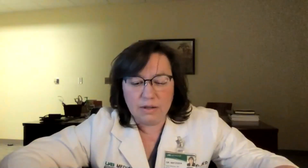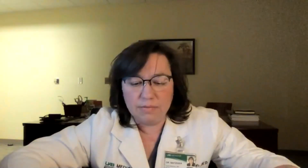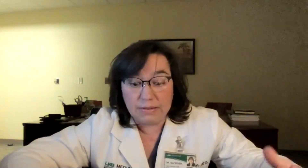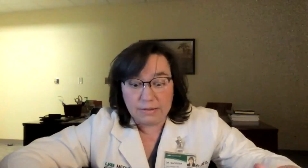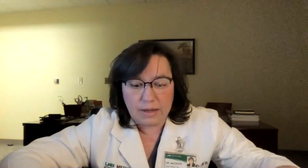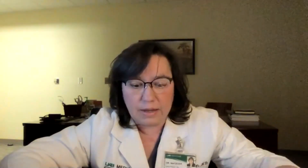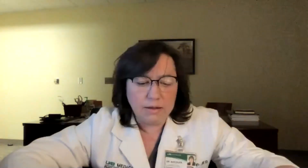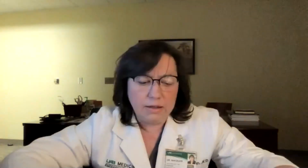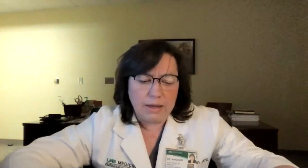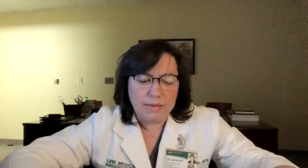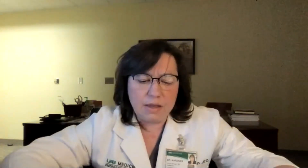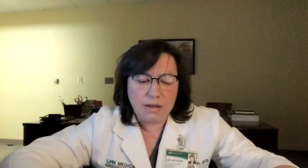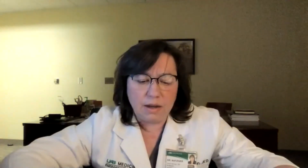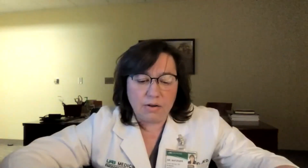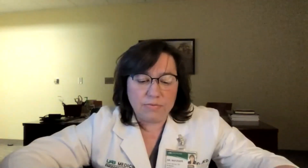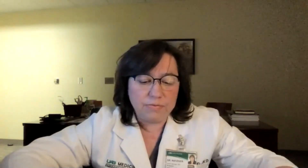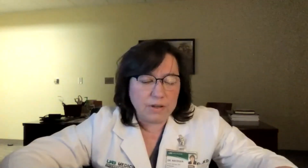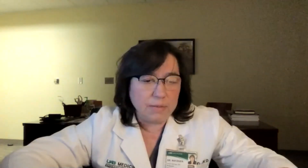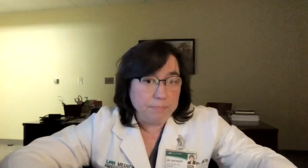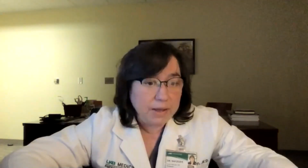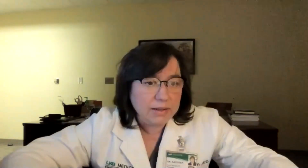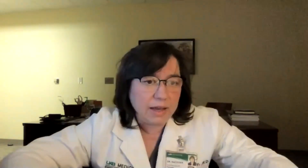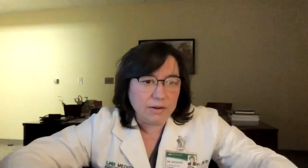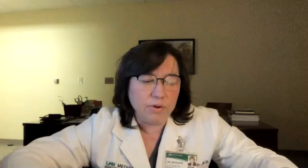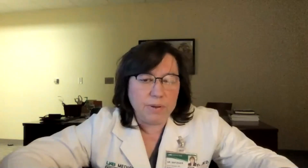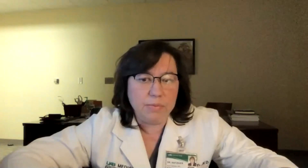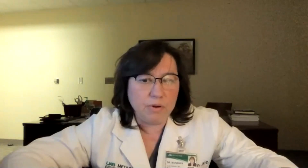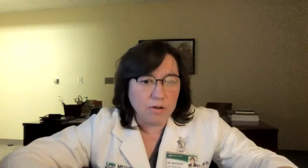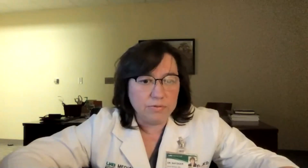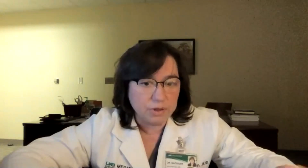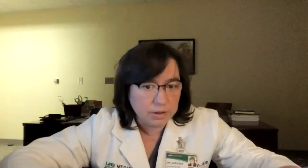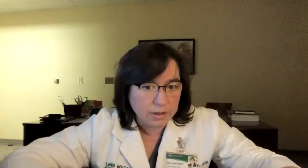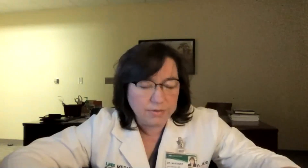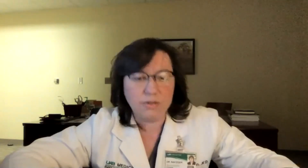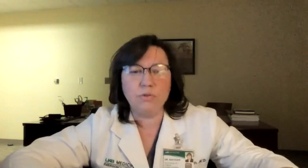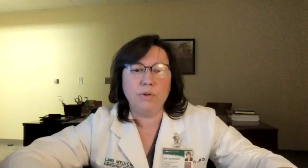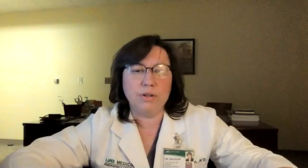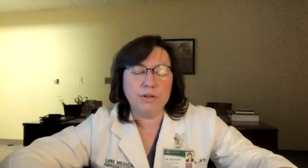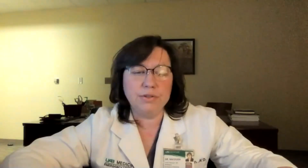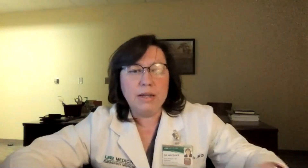things like that and then are a big category of people called frontline essential workers